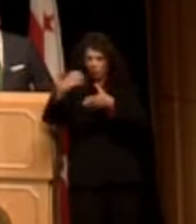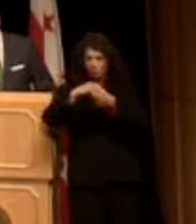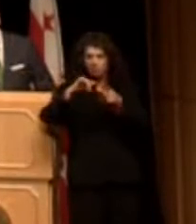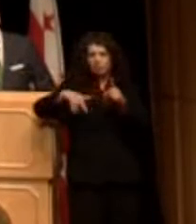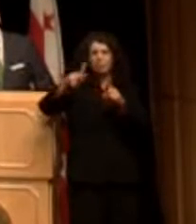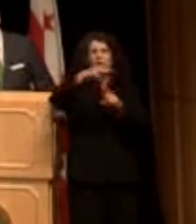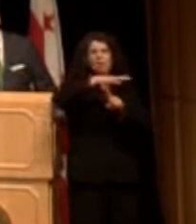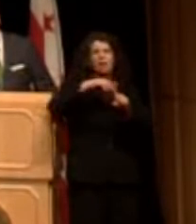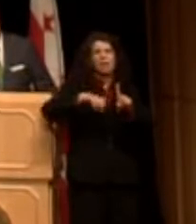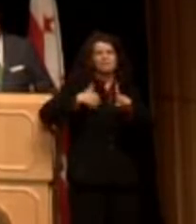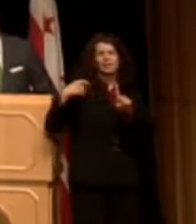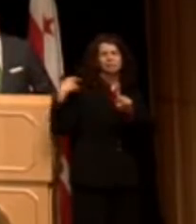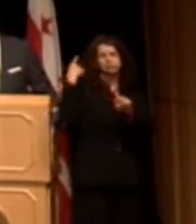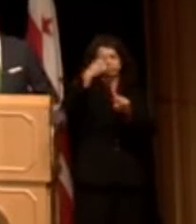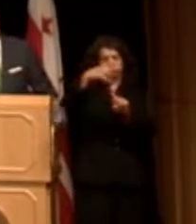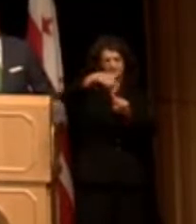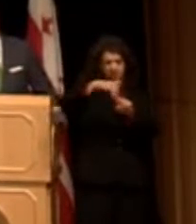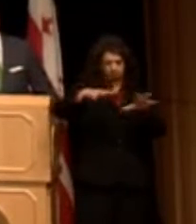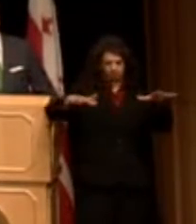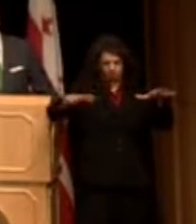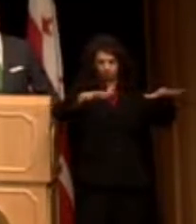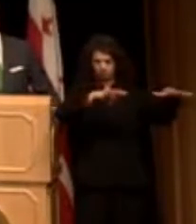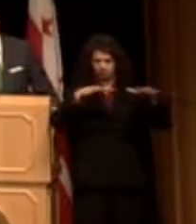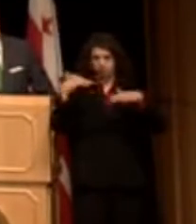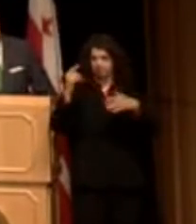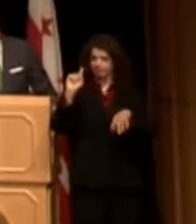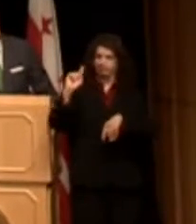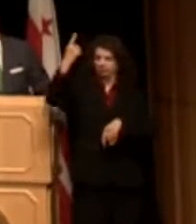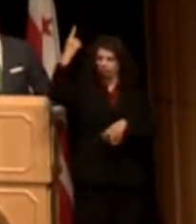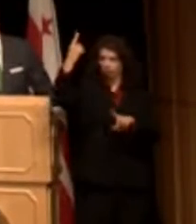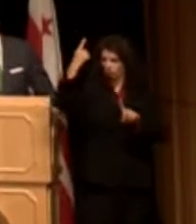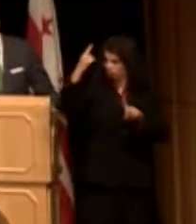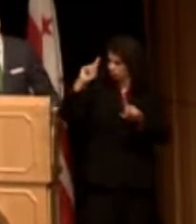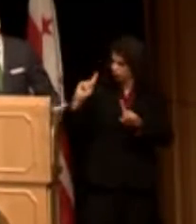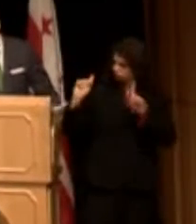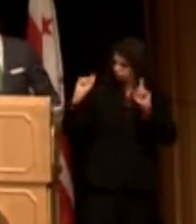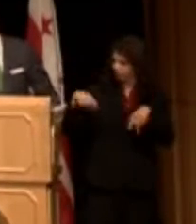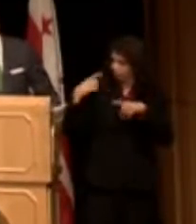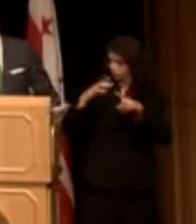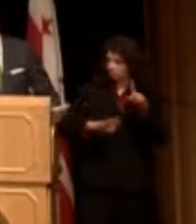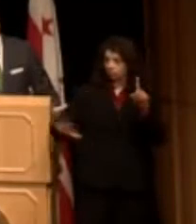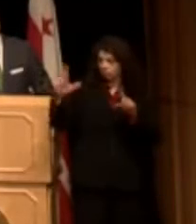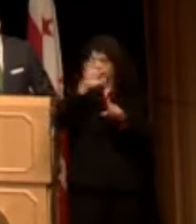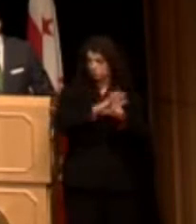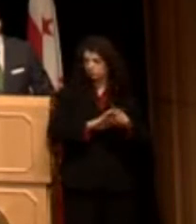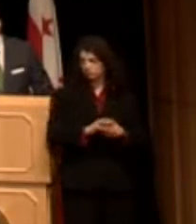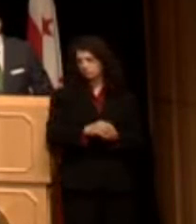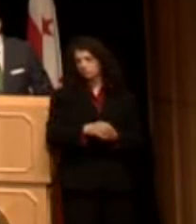THANK YOU, THANK YOU. >> TODAY WE ARE PLEASED TO